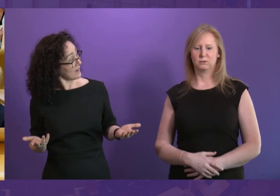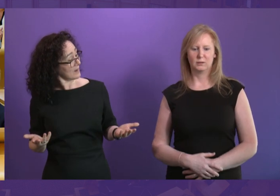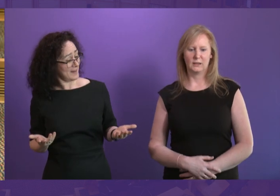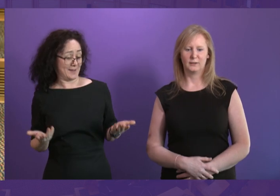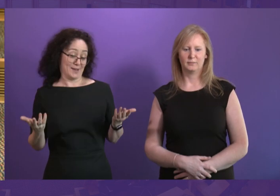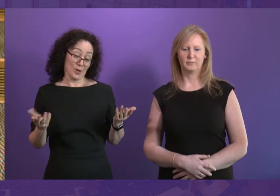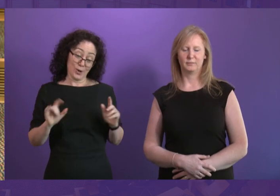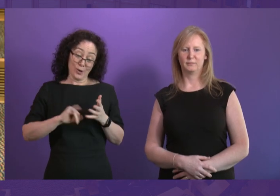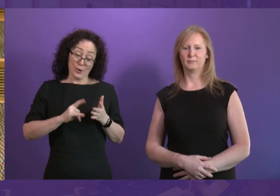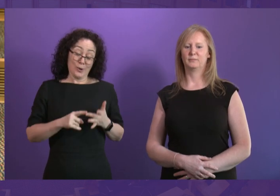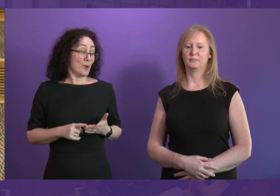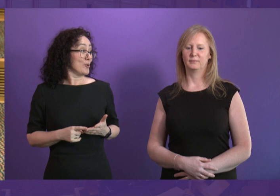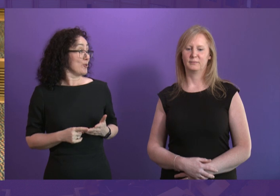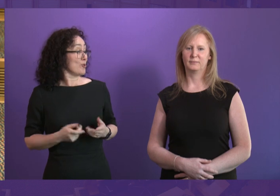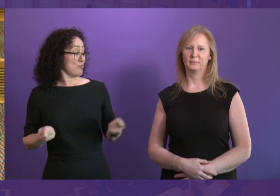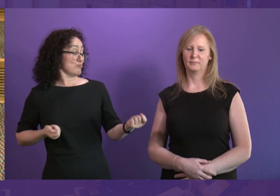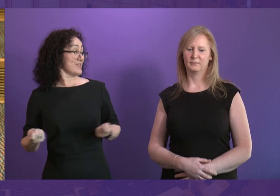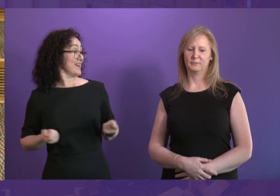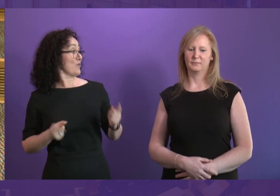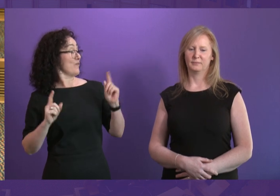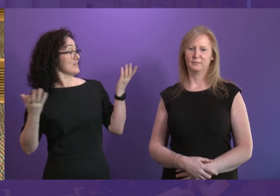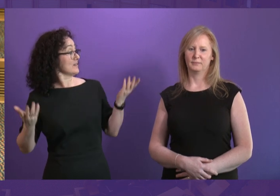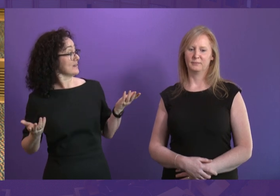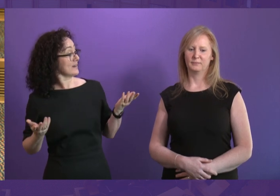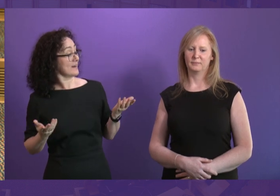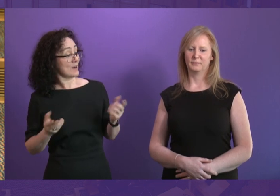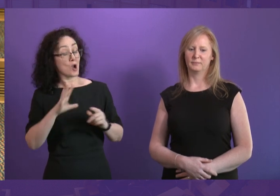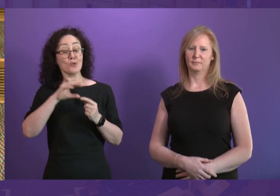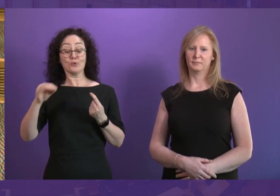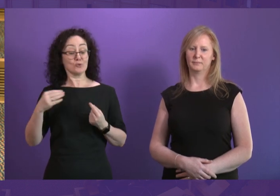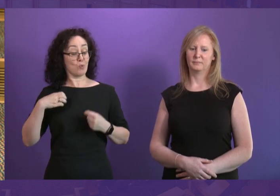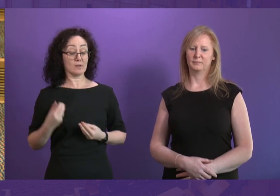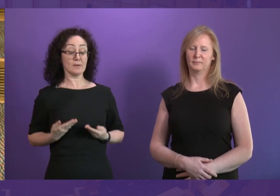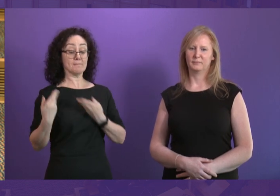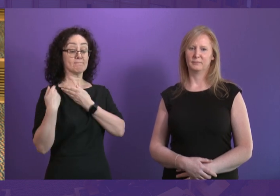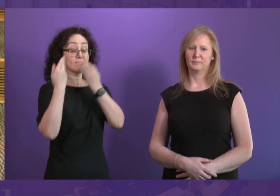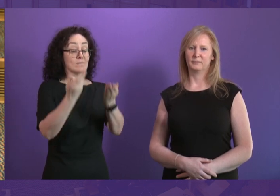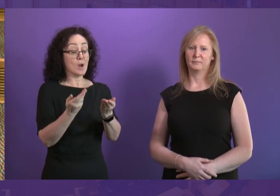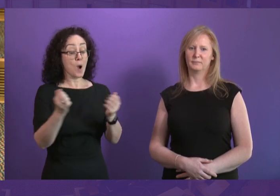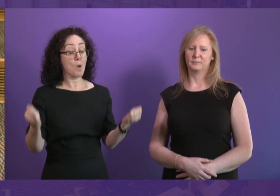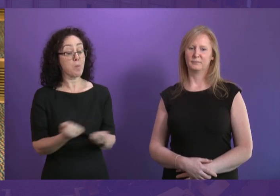we have it: the Tories do not want to give powers to councils, because the Tories clearly